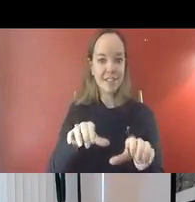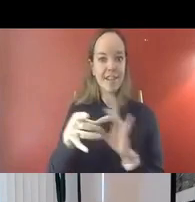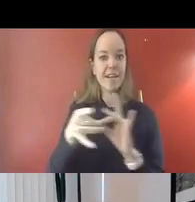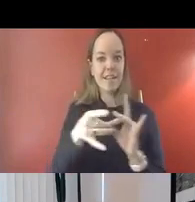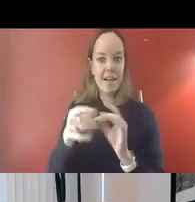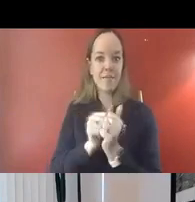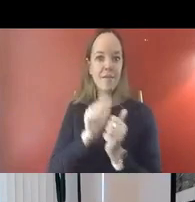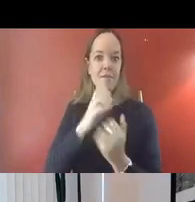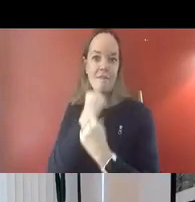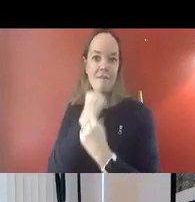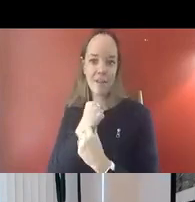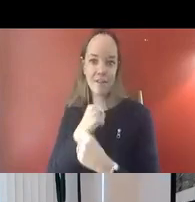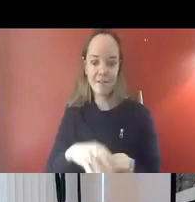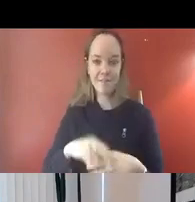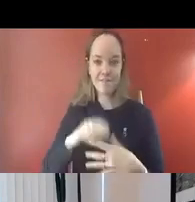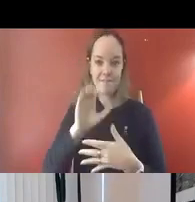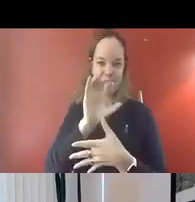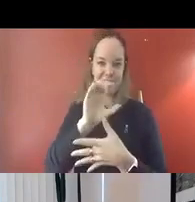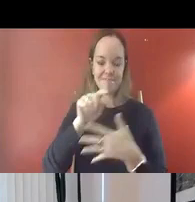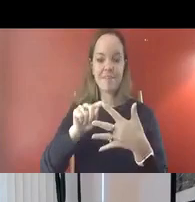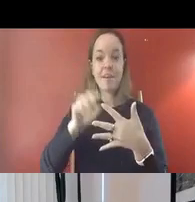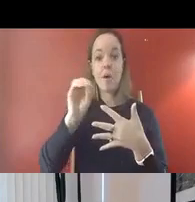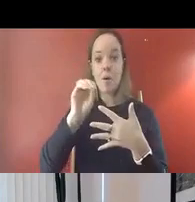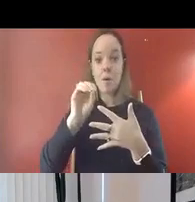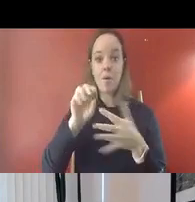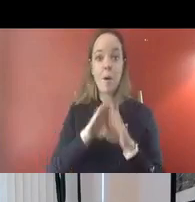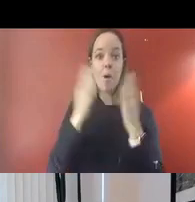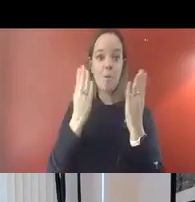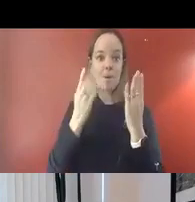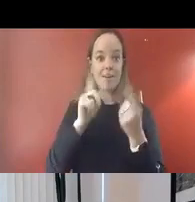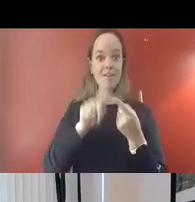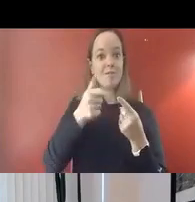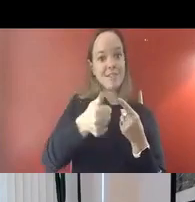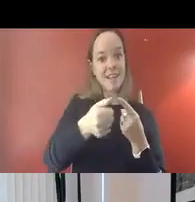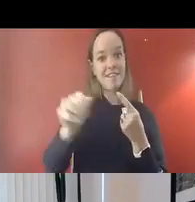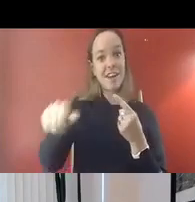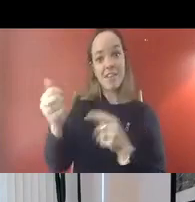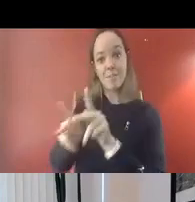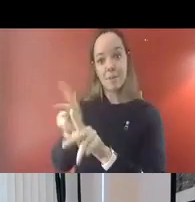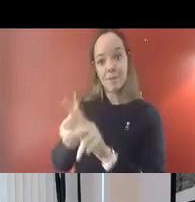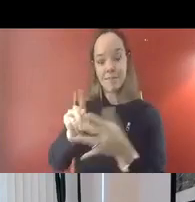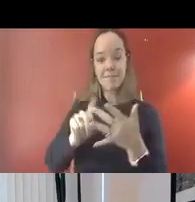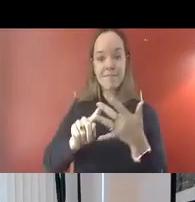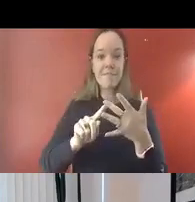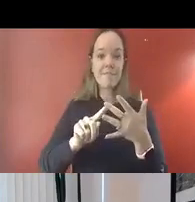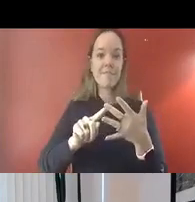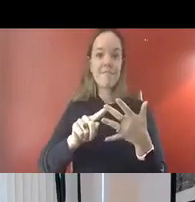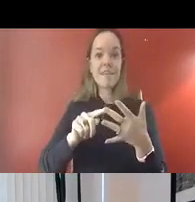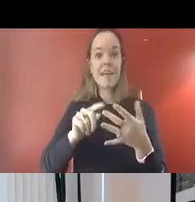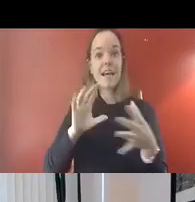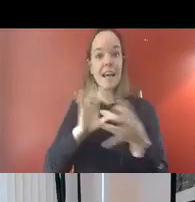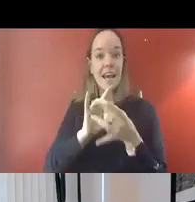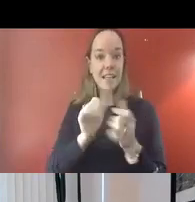up to yourself and to others. Connecting are in keeping with your values. Opening with your values. Identifying resources. up to yourself and to others. Connecting